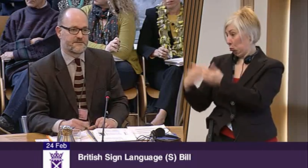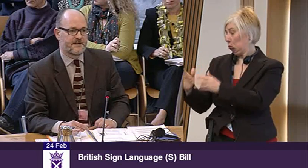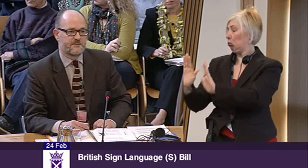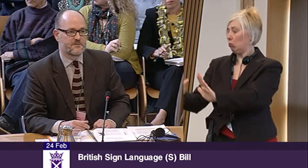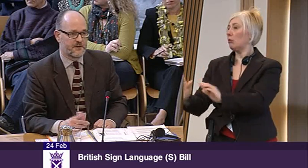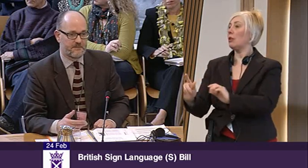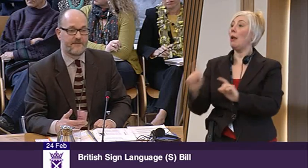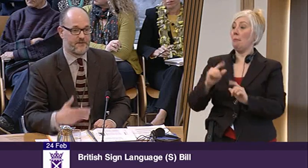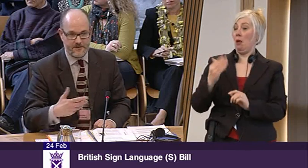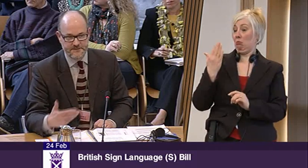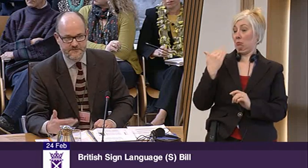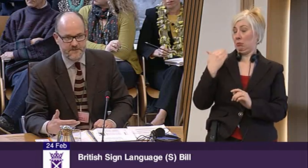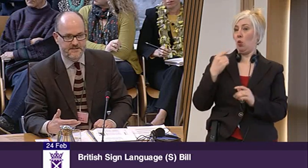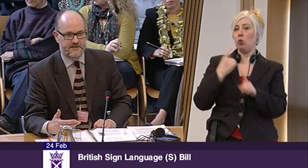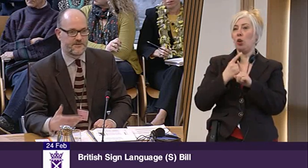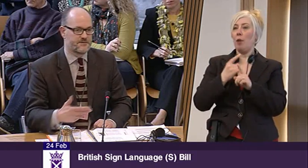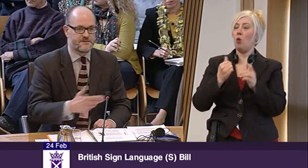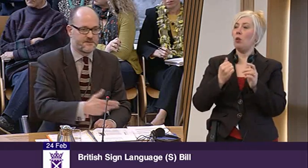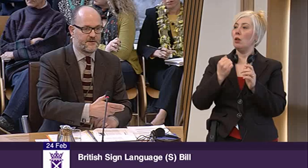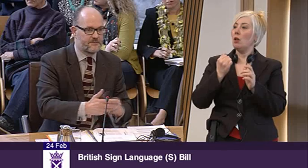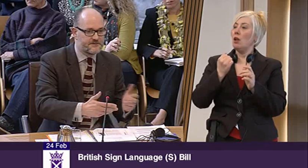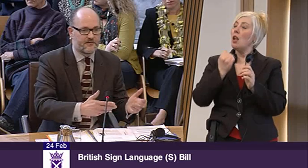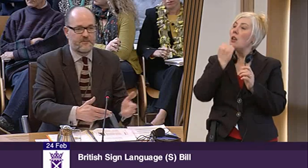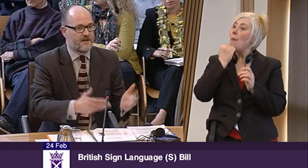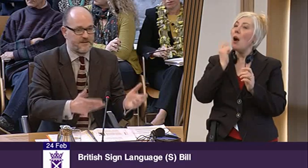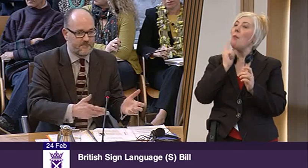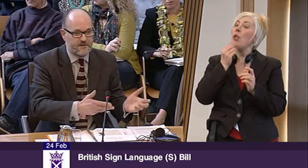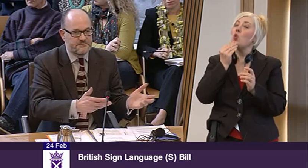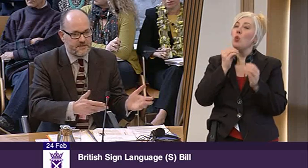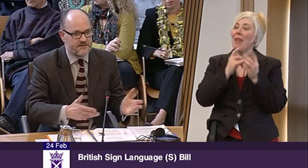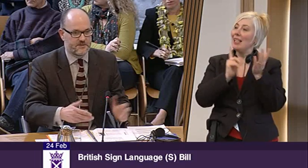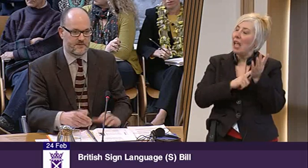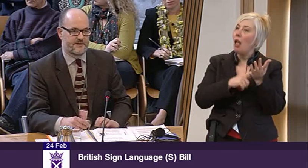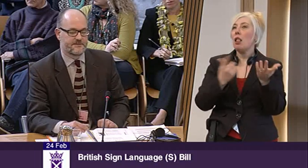Earlier, the committee talked about the number of BSL users, the number of lip-speakers that